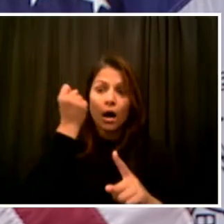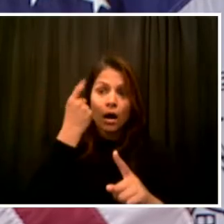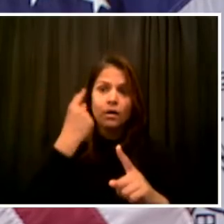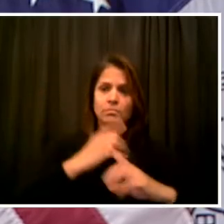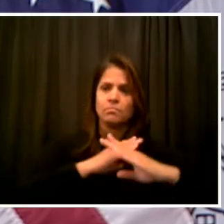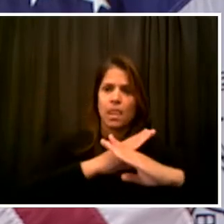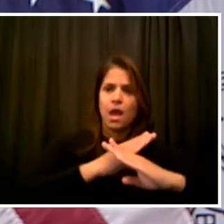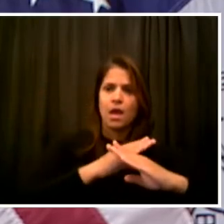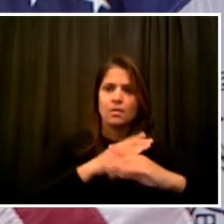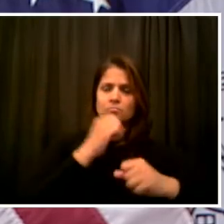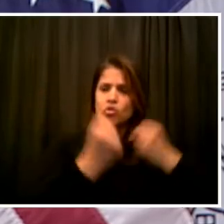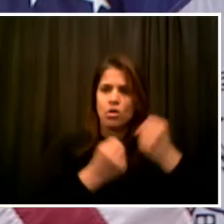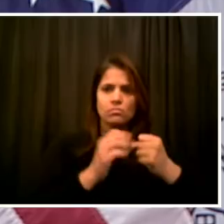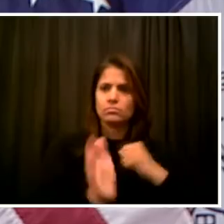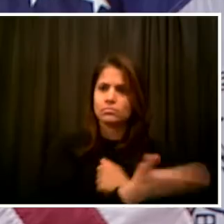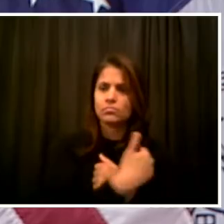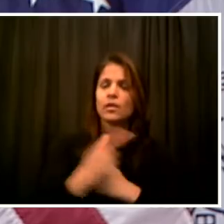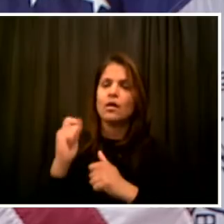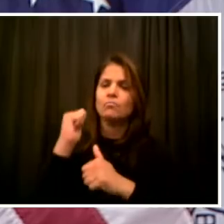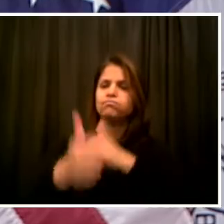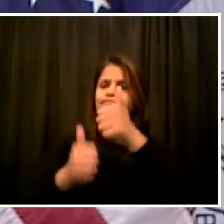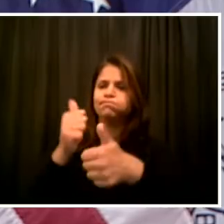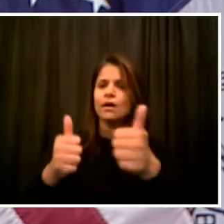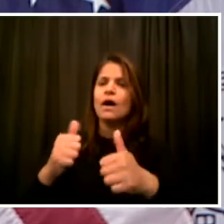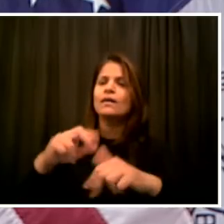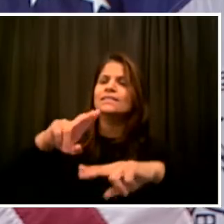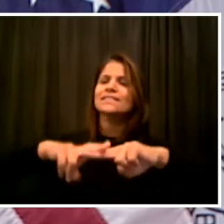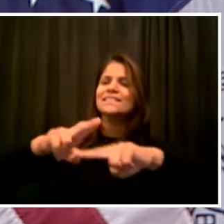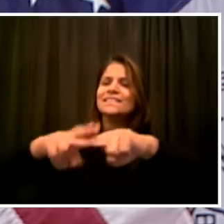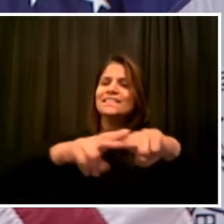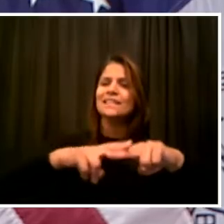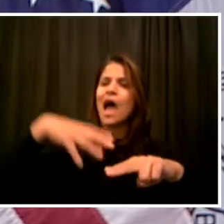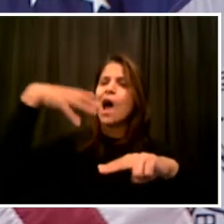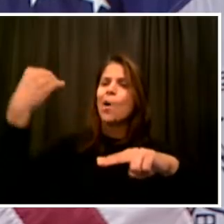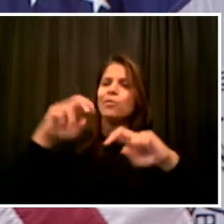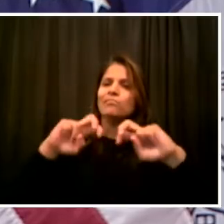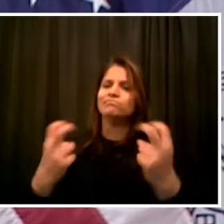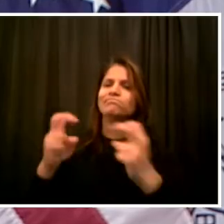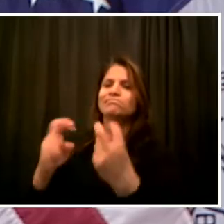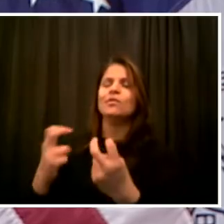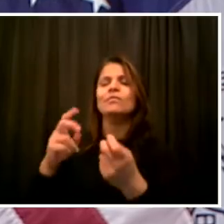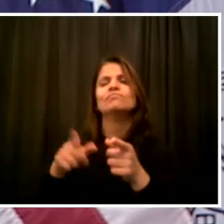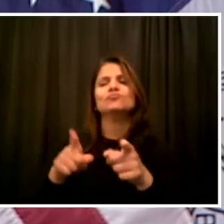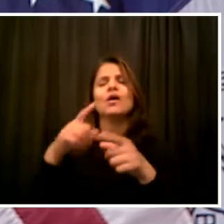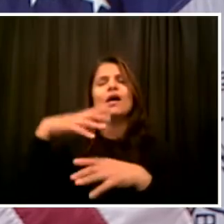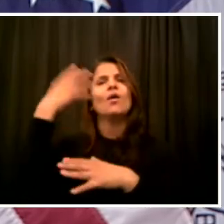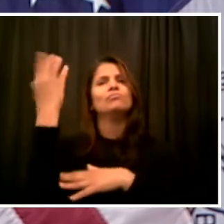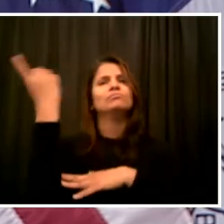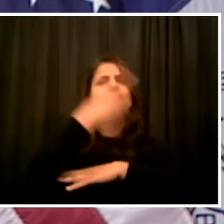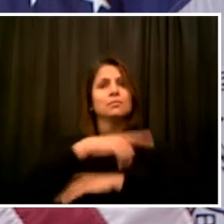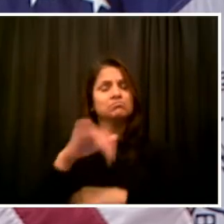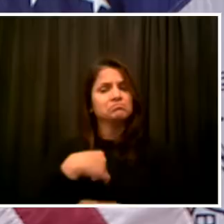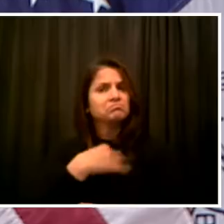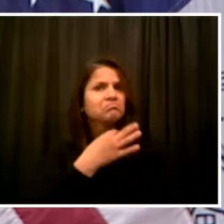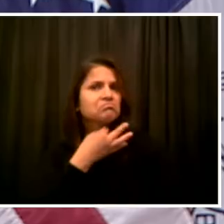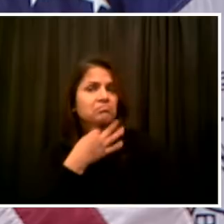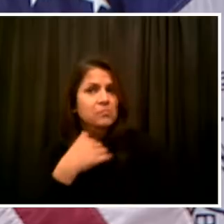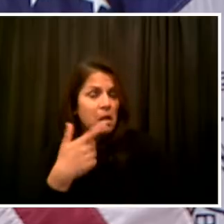RESTAURANT OWNERS. THERY'E OMRE NERVOUS BY THE DAY. THS IIS HARDOR F THEM SO THEY'RE WONDERING WHEN CAN WE OPEN AND EXPAND BEYOND